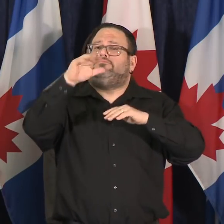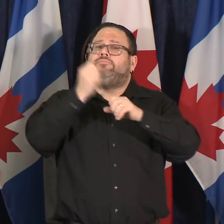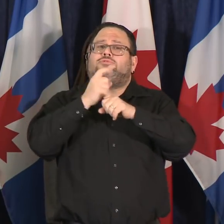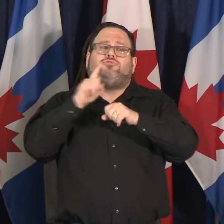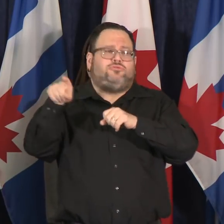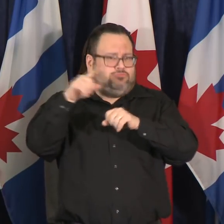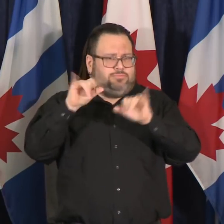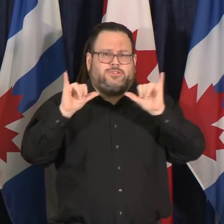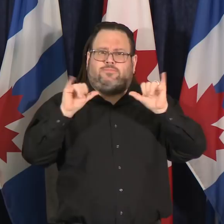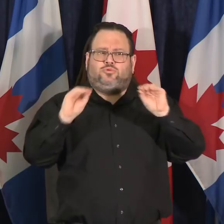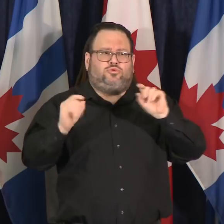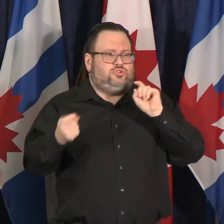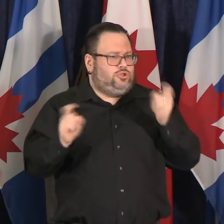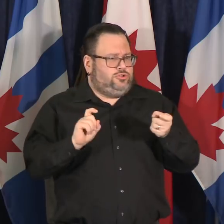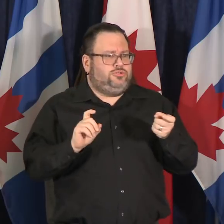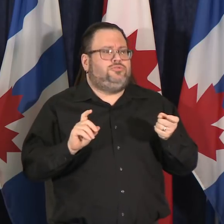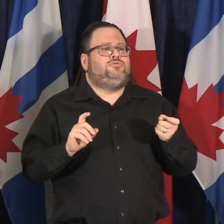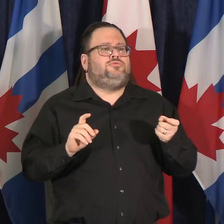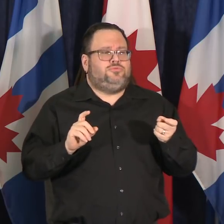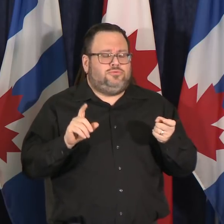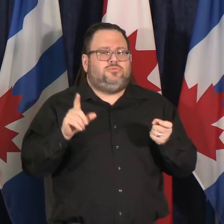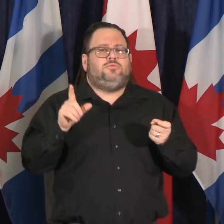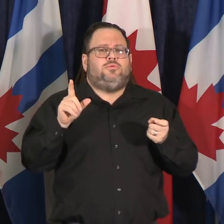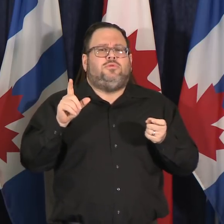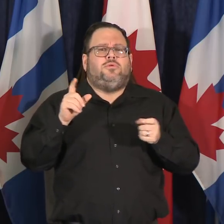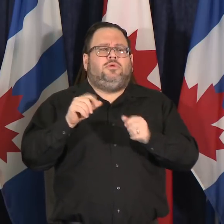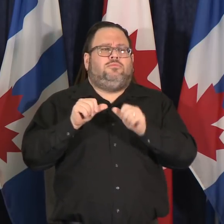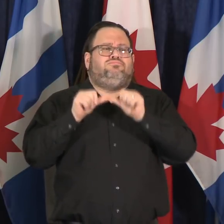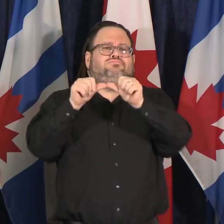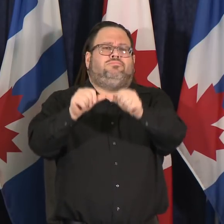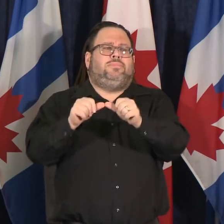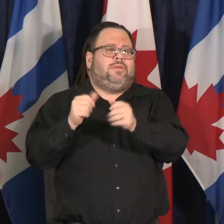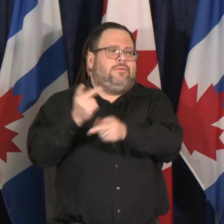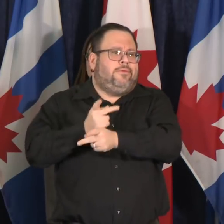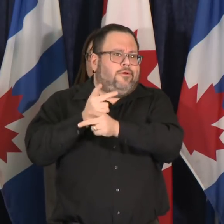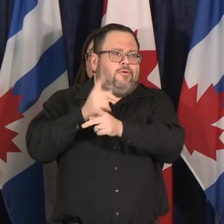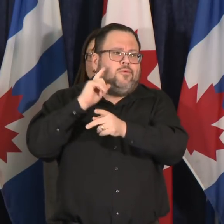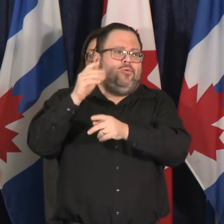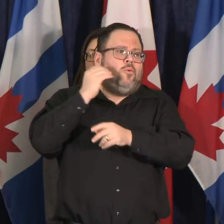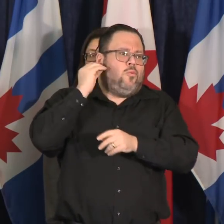operate but with no visitors permitted at this time garbage and recycling